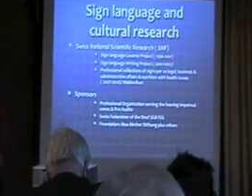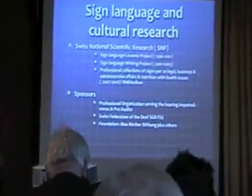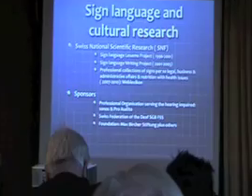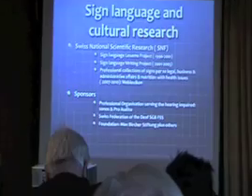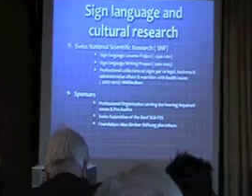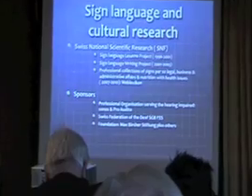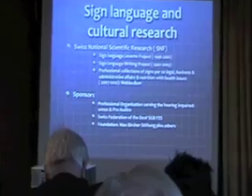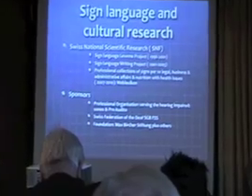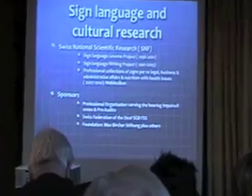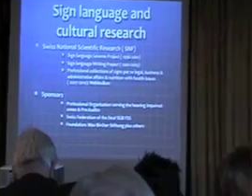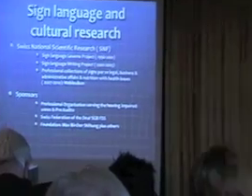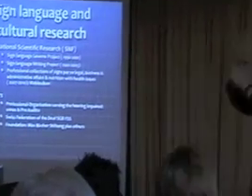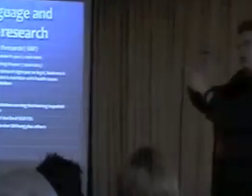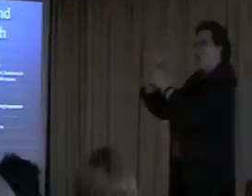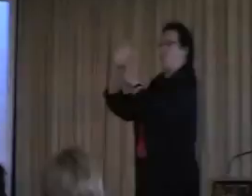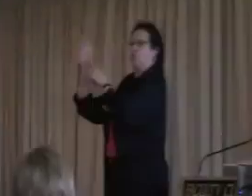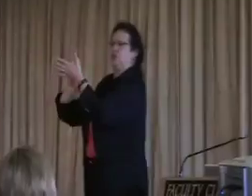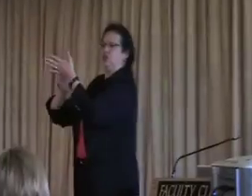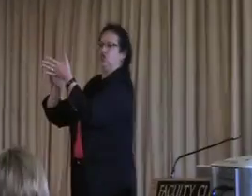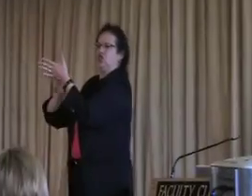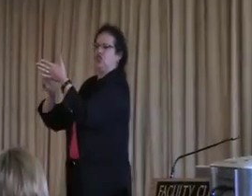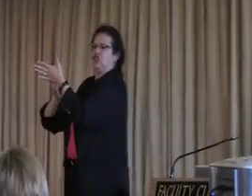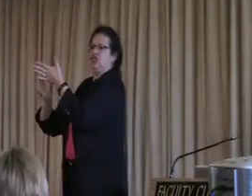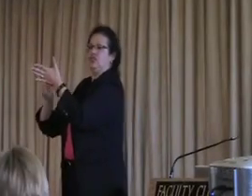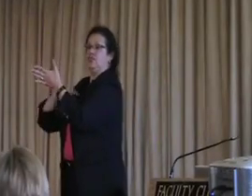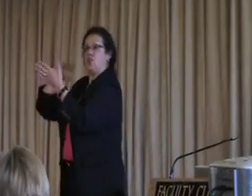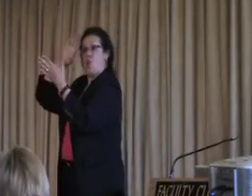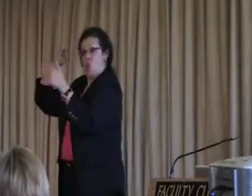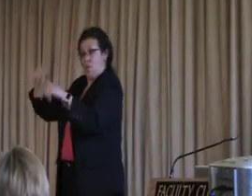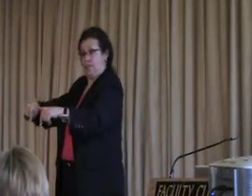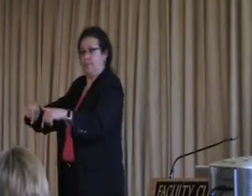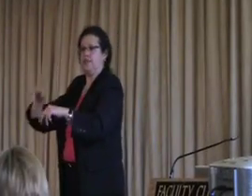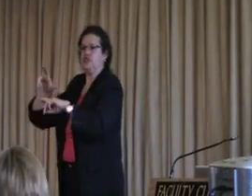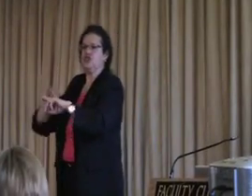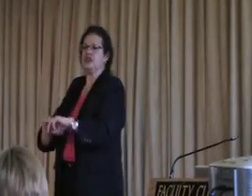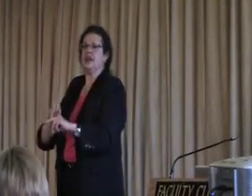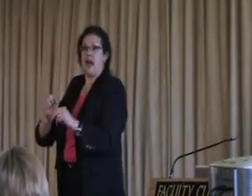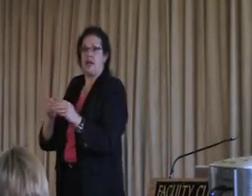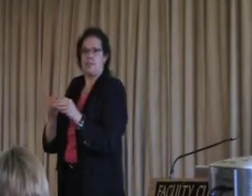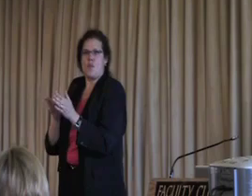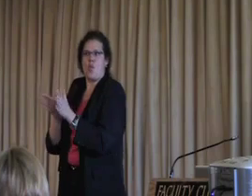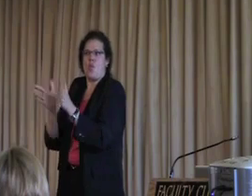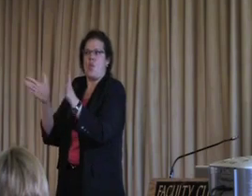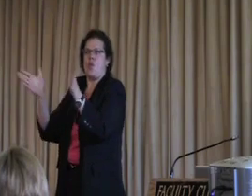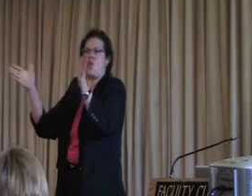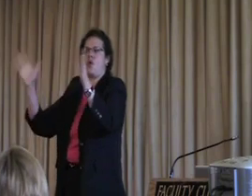countries, but not as much cultural research. And so that's another goal, is that we would